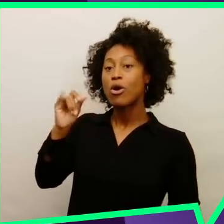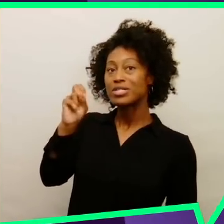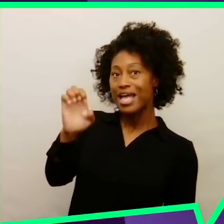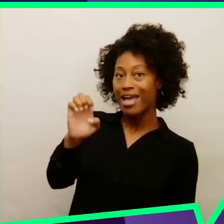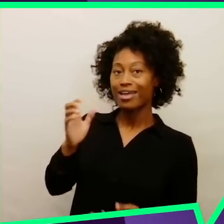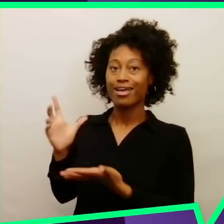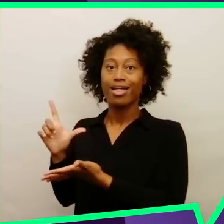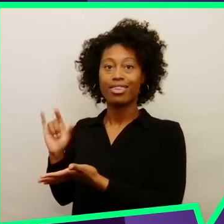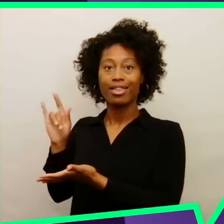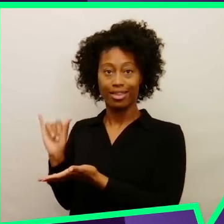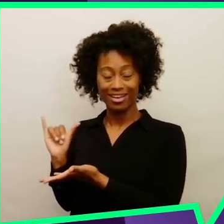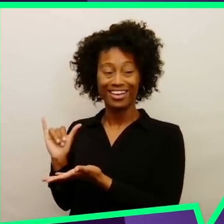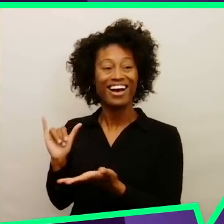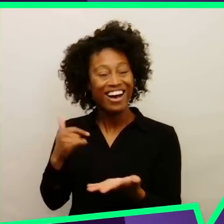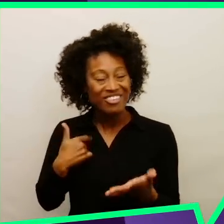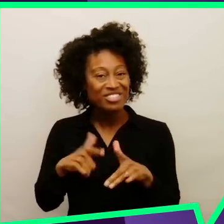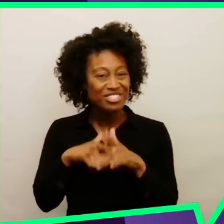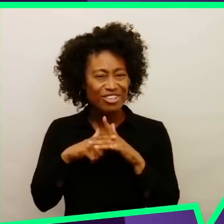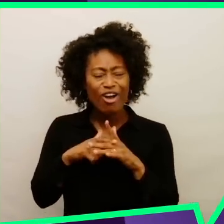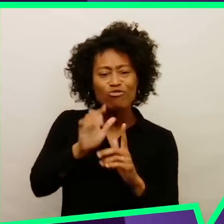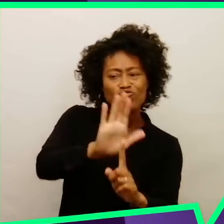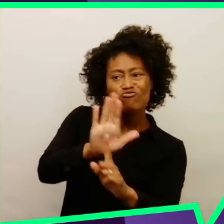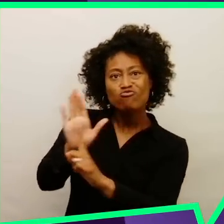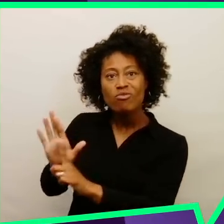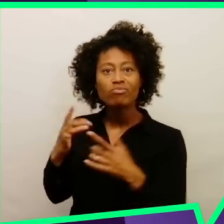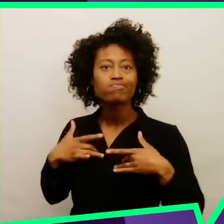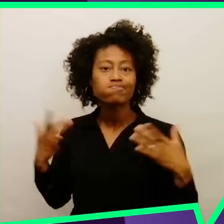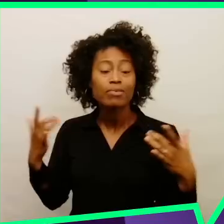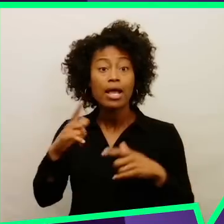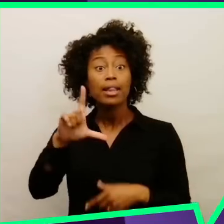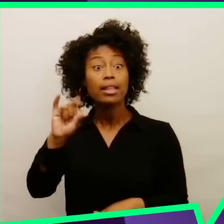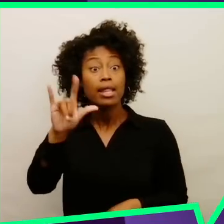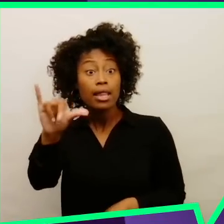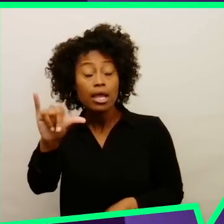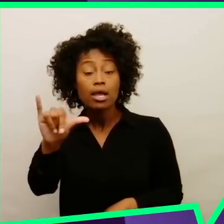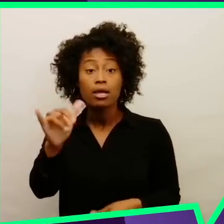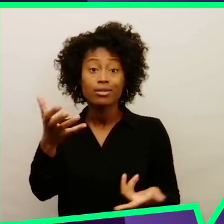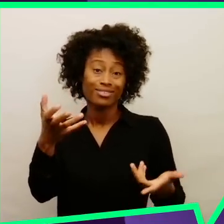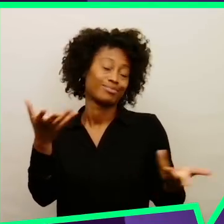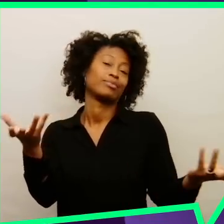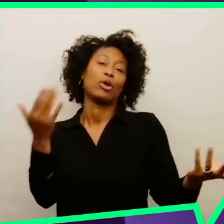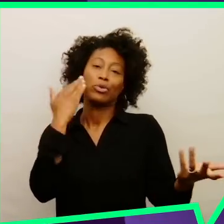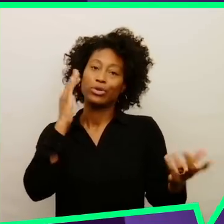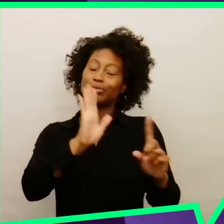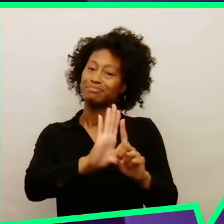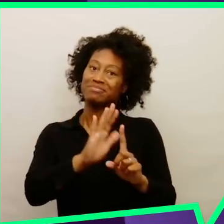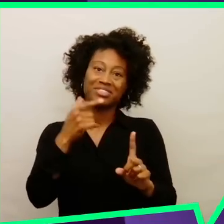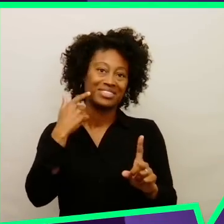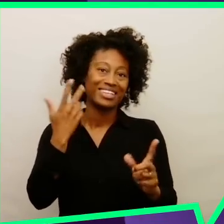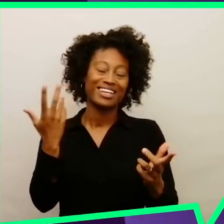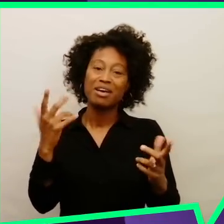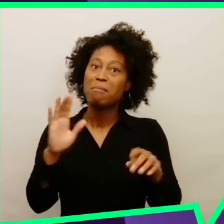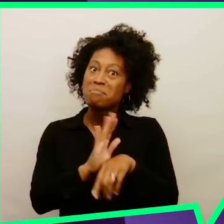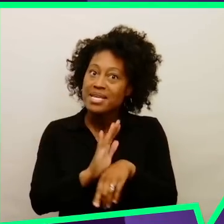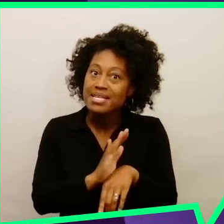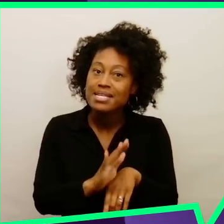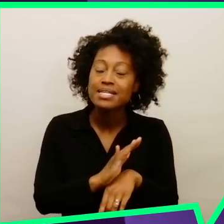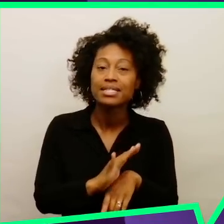And let's start with a little bit about yourselves. Lily, you want to talk about somebody who is super busy doing every single thing.